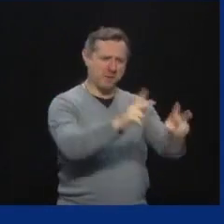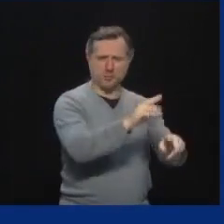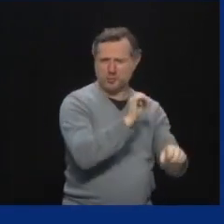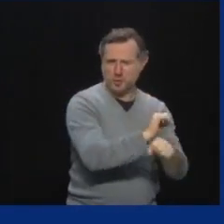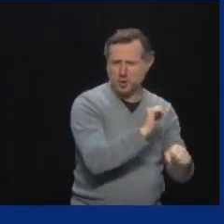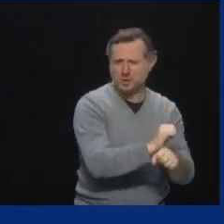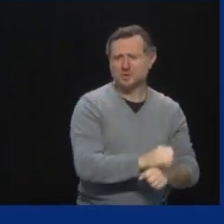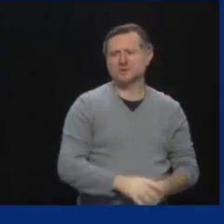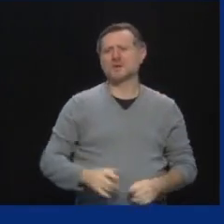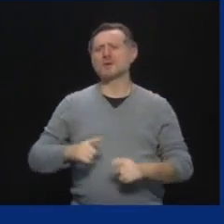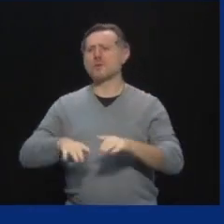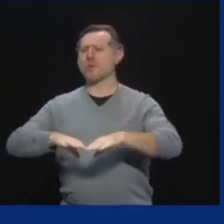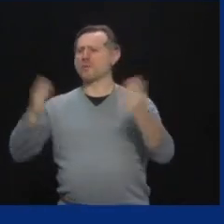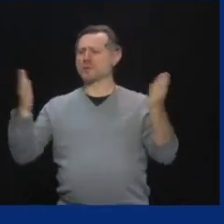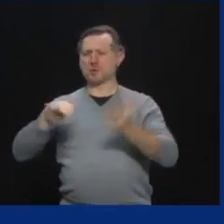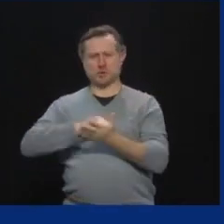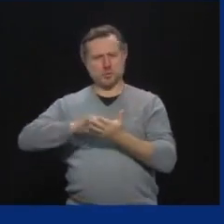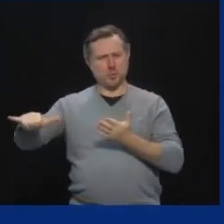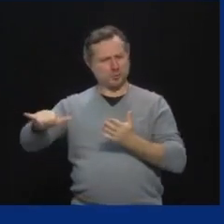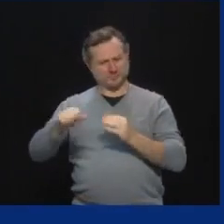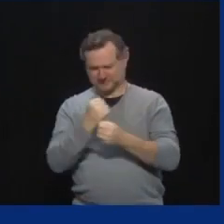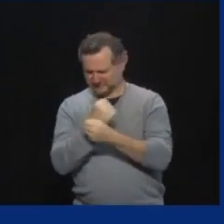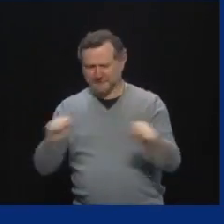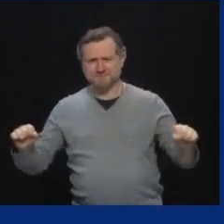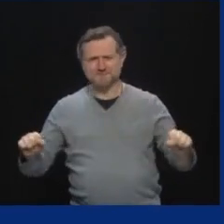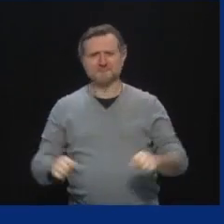our focus on this and we all know. The answer is getting more people